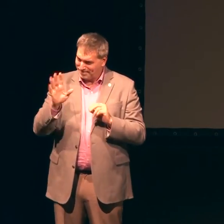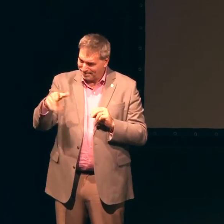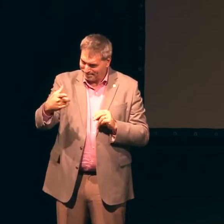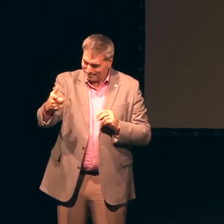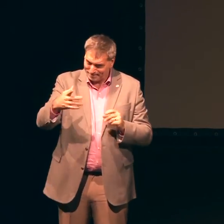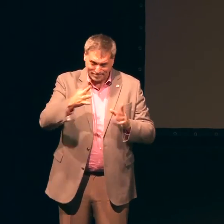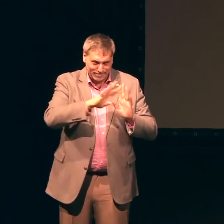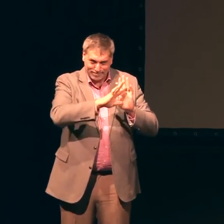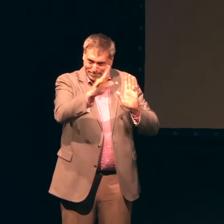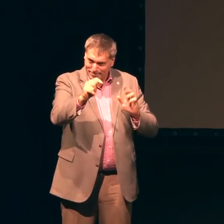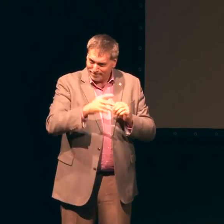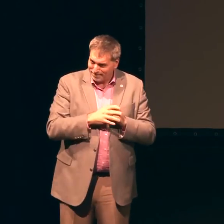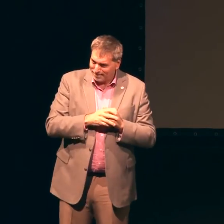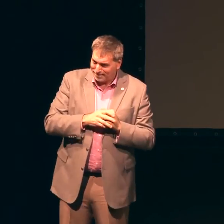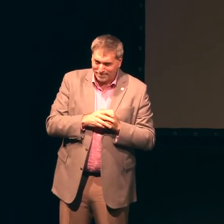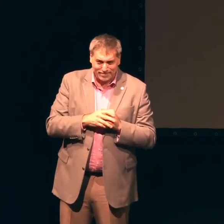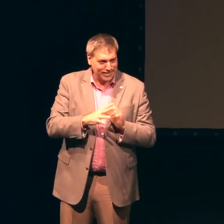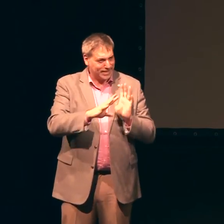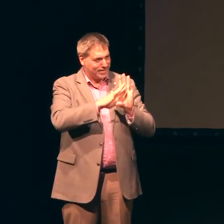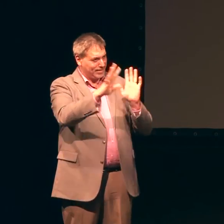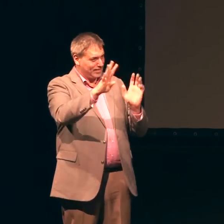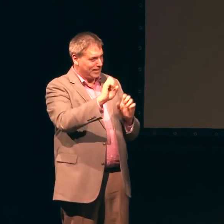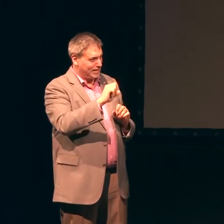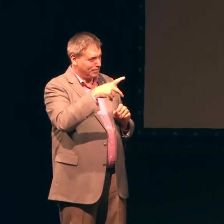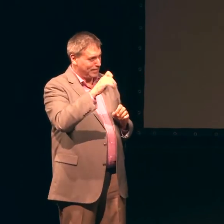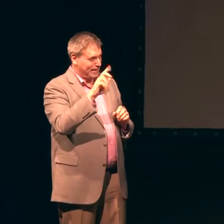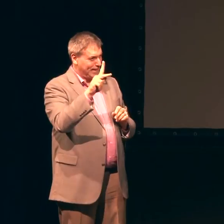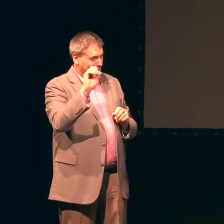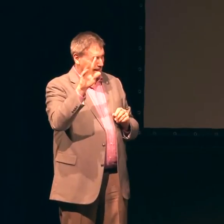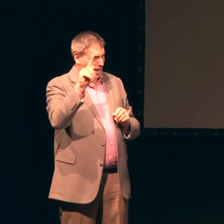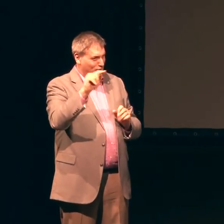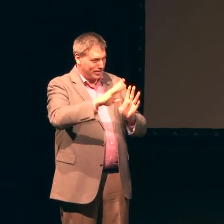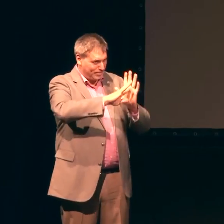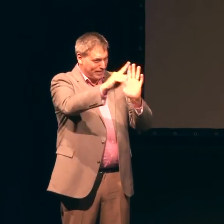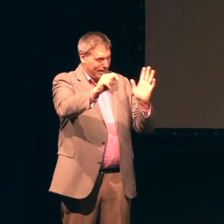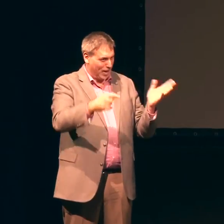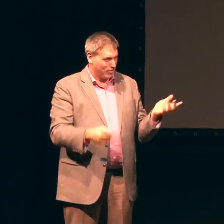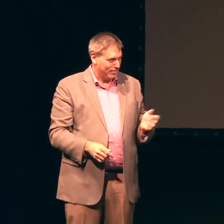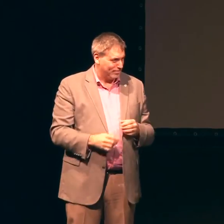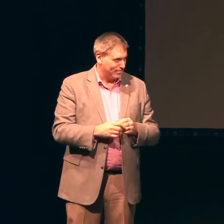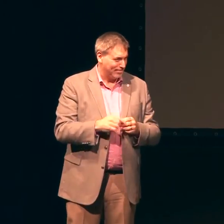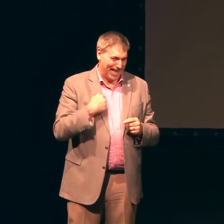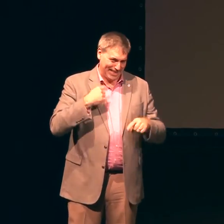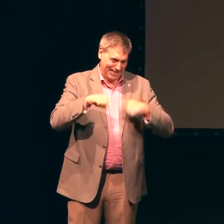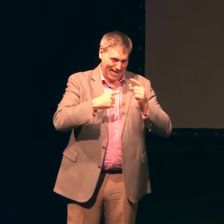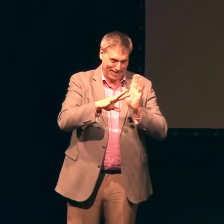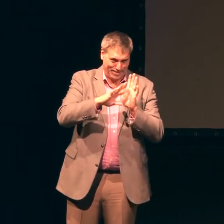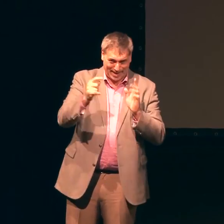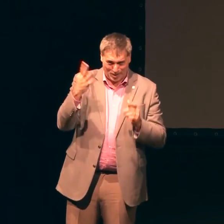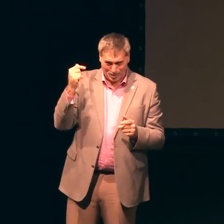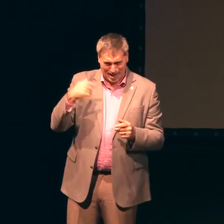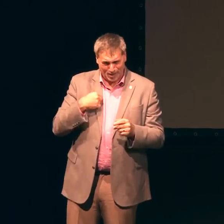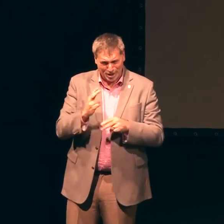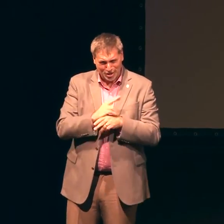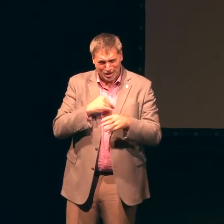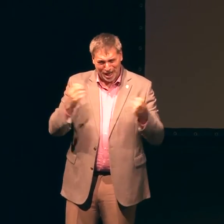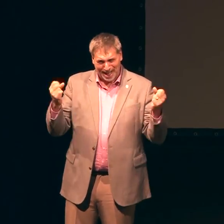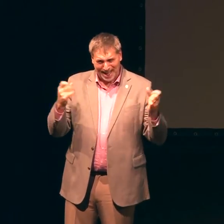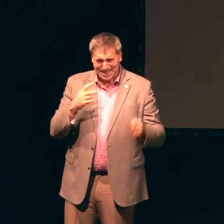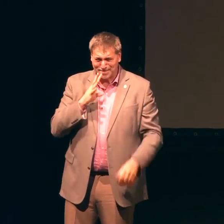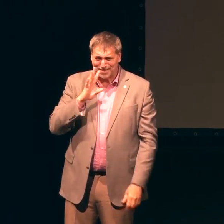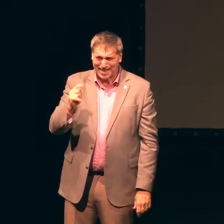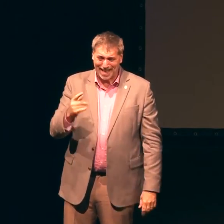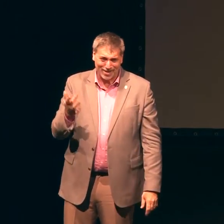they've seen and I ask them, speak out. Then speak out. That's my sign for speak out.